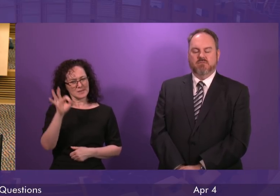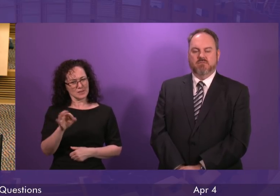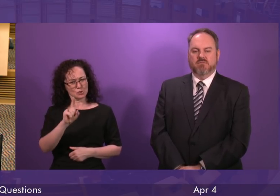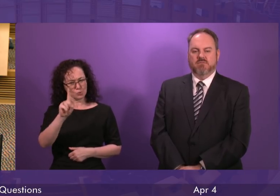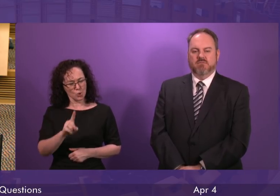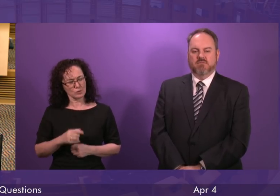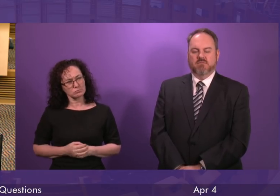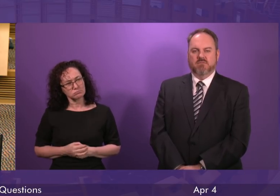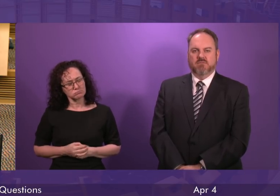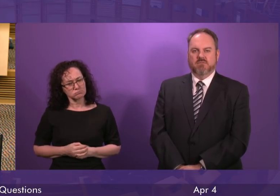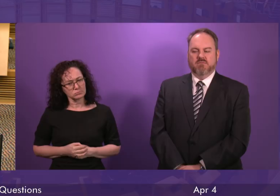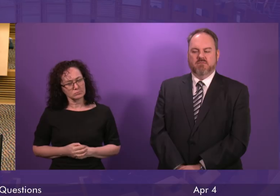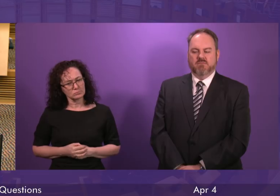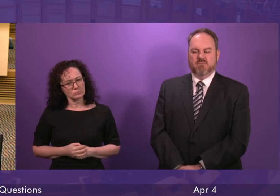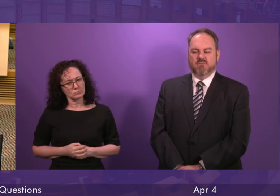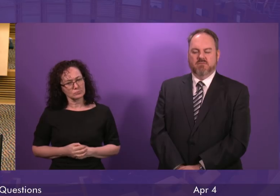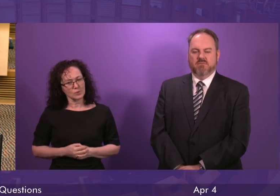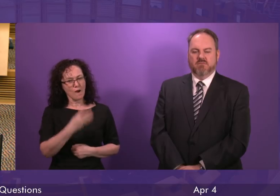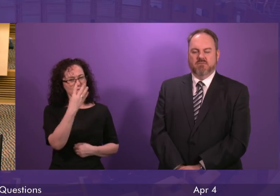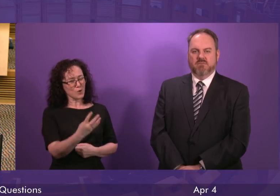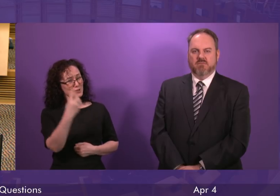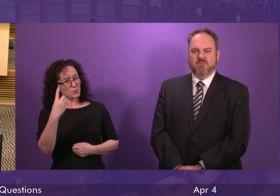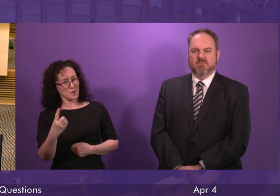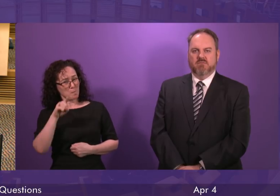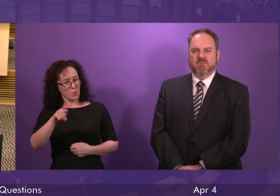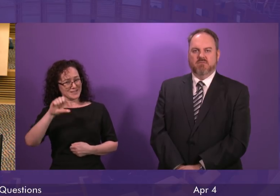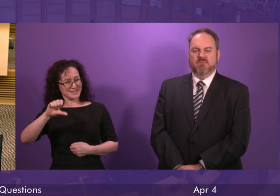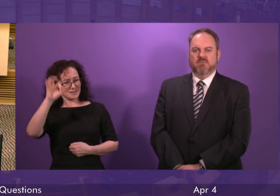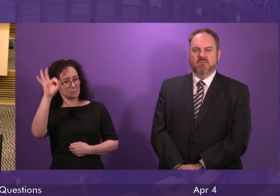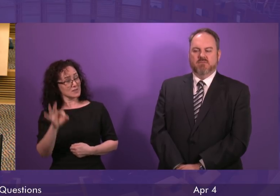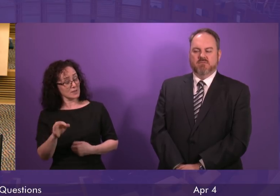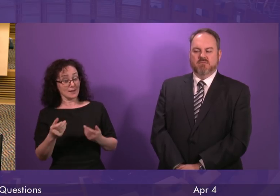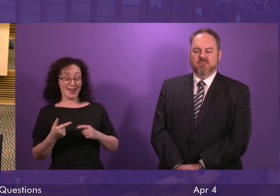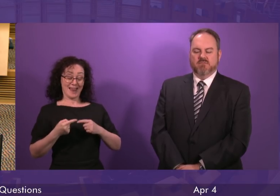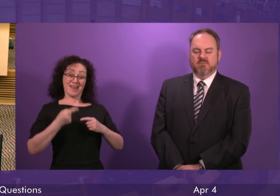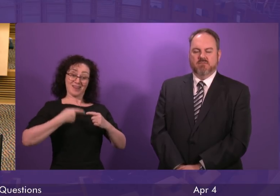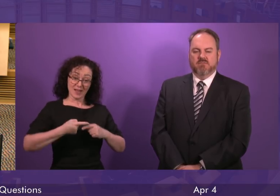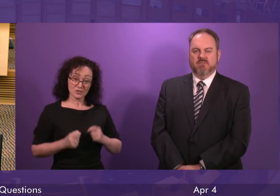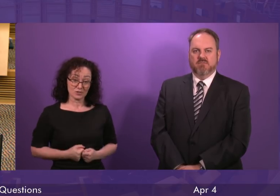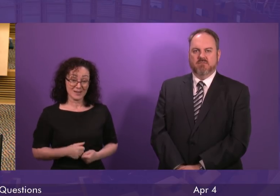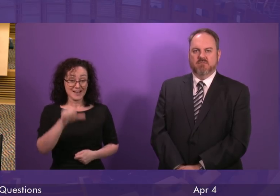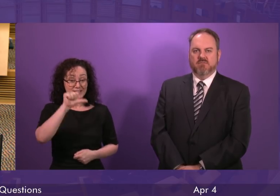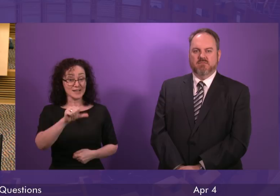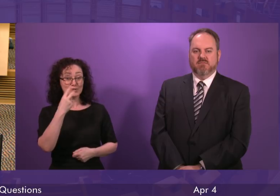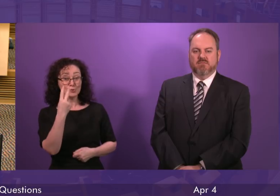pupils getting a level 6 qualification or better was 41.6 per cent; last year, the figure